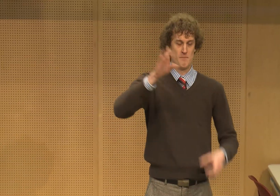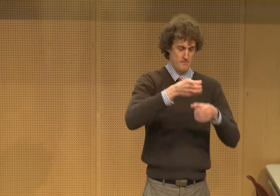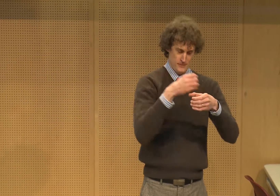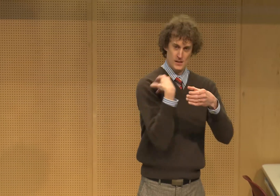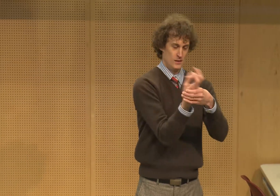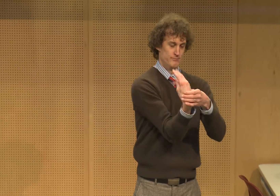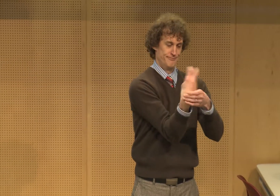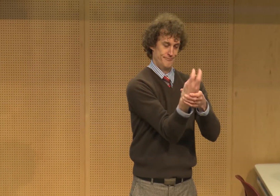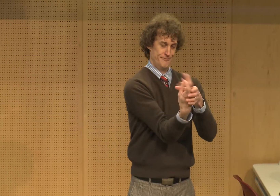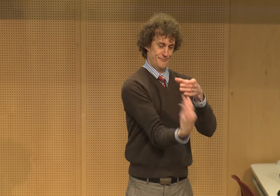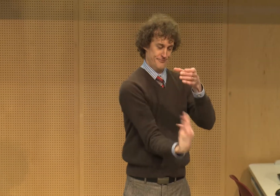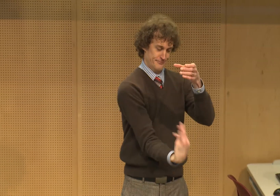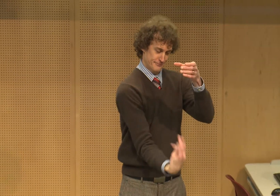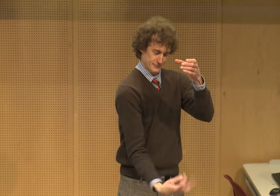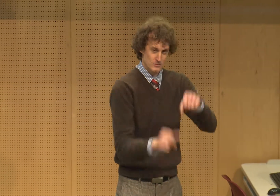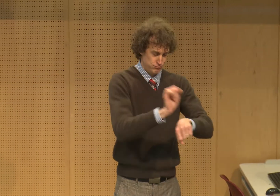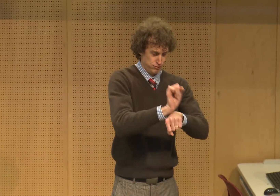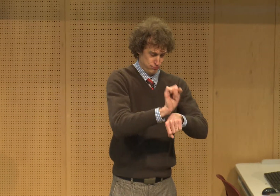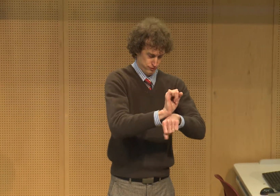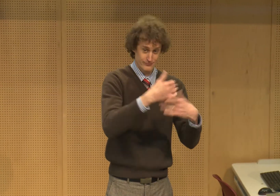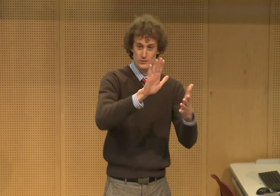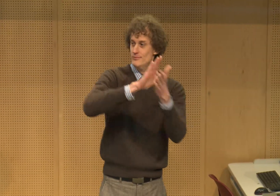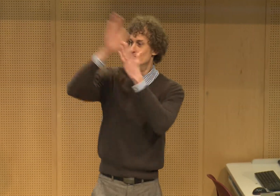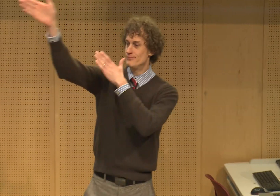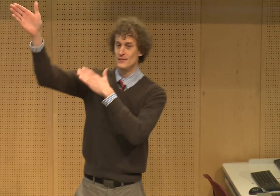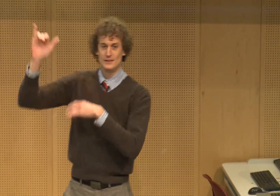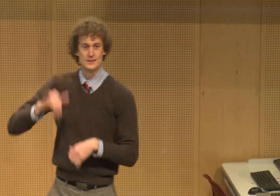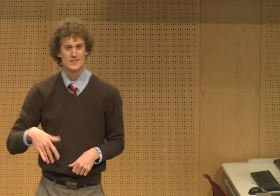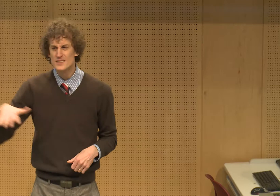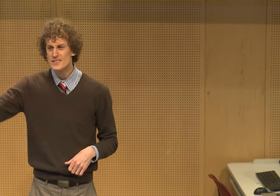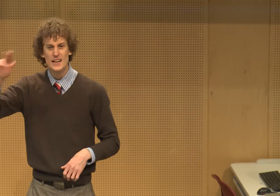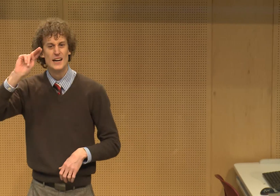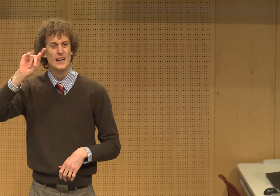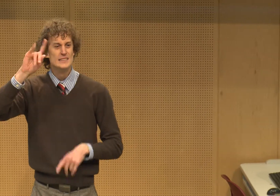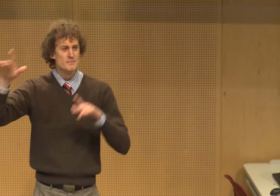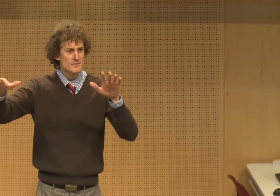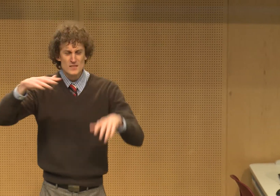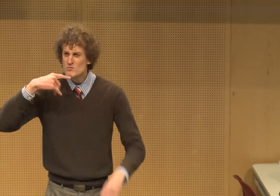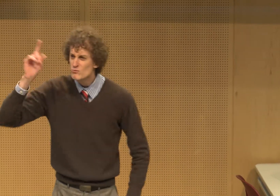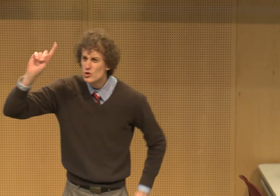I can go to my lab and dive down my little research hole,